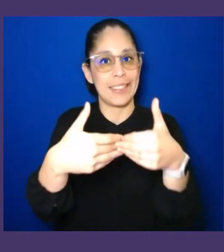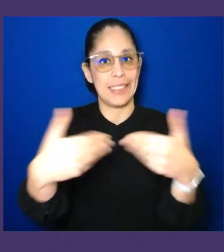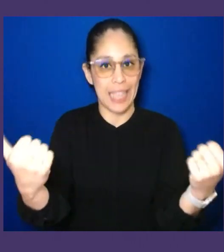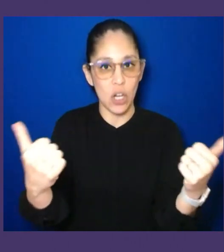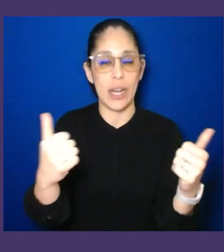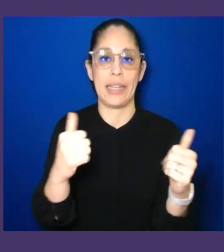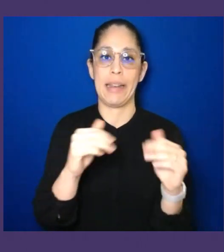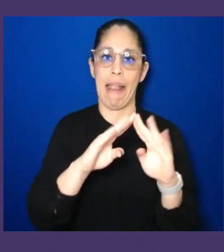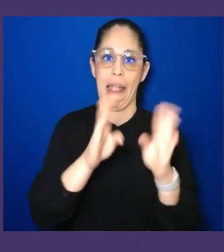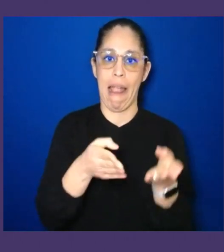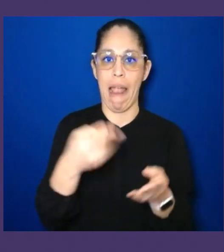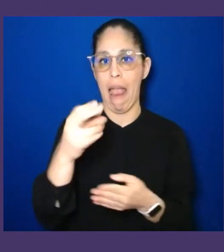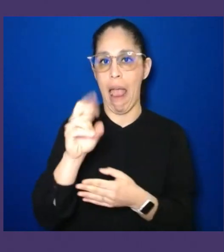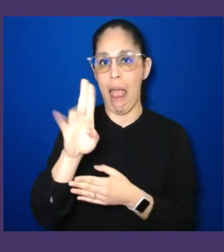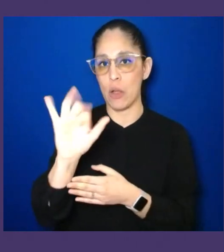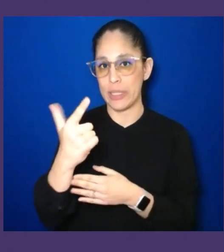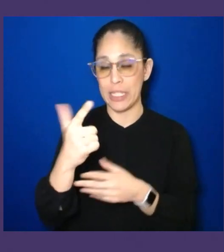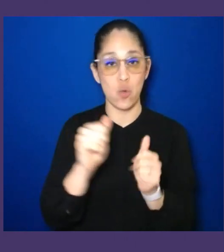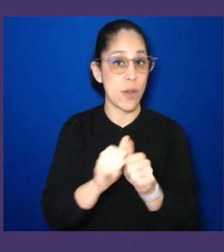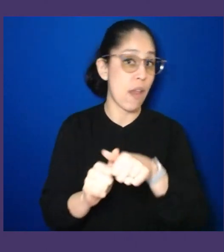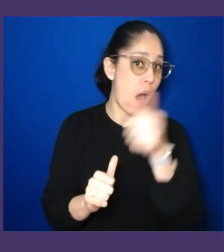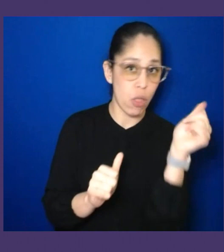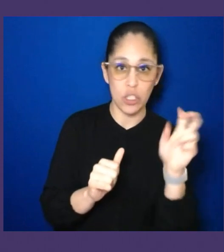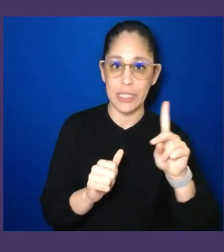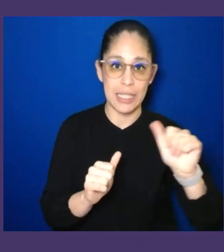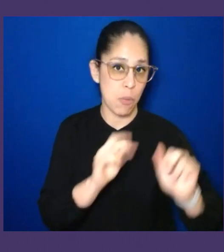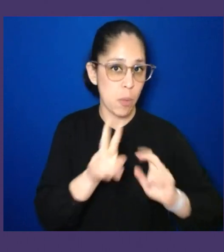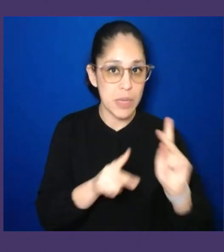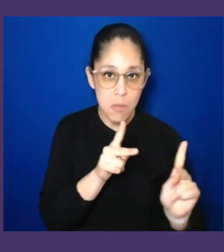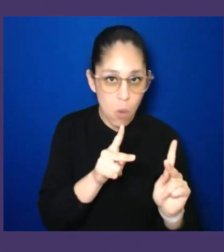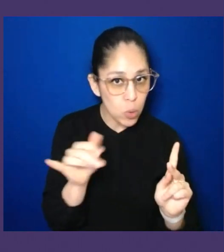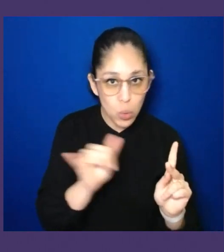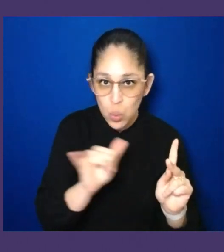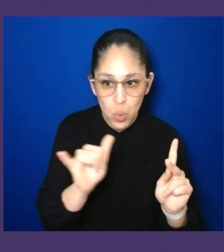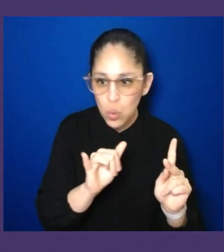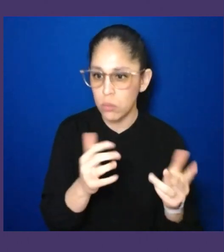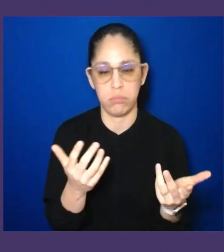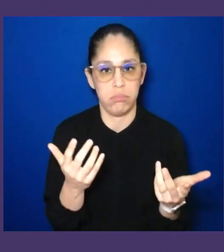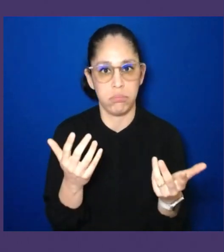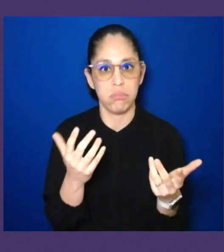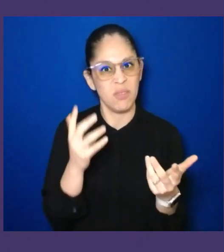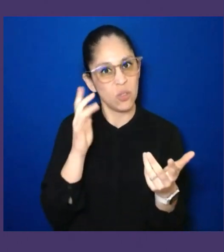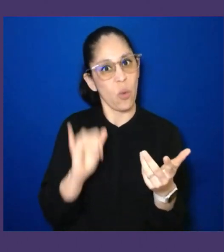don't know and haven't chosen to live with. All of the parts of that cycle of